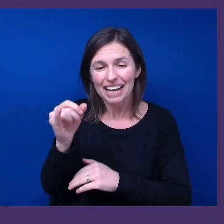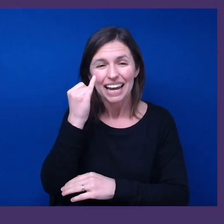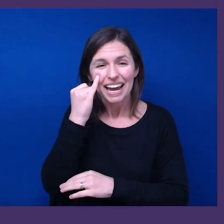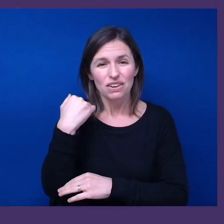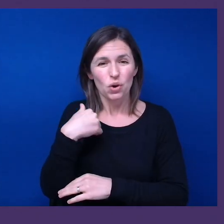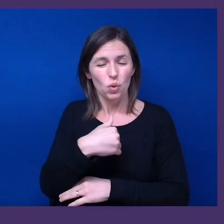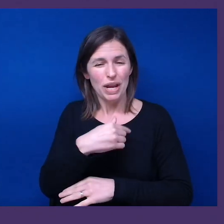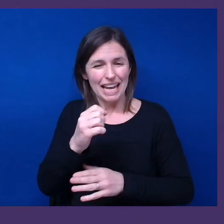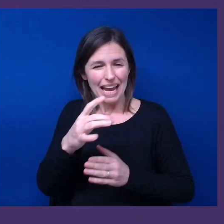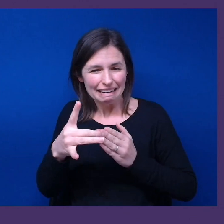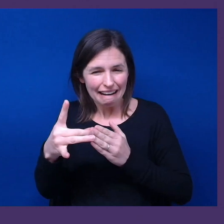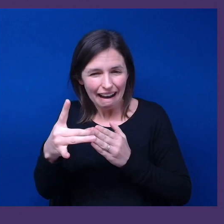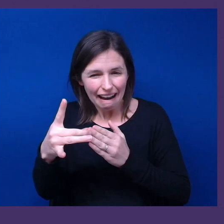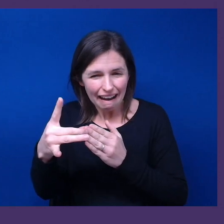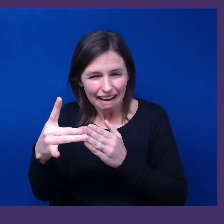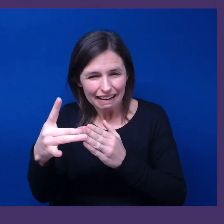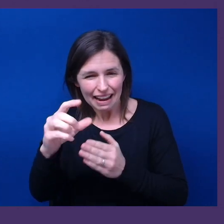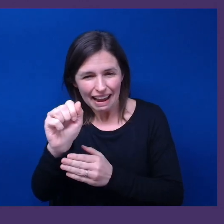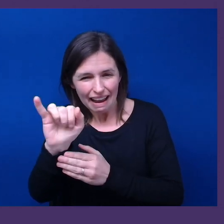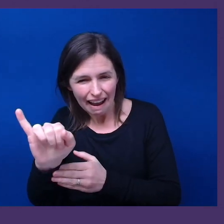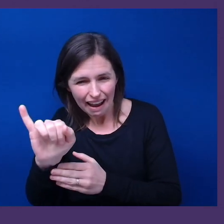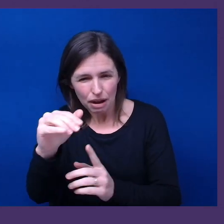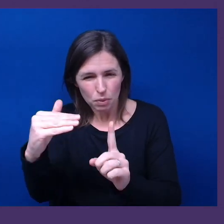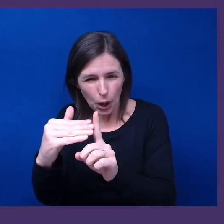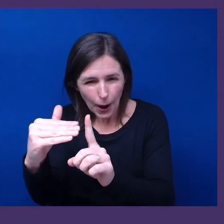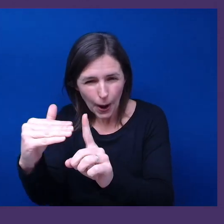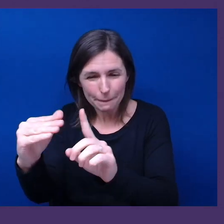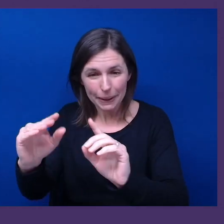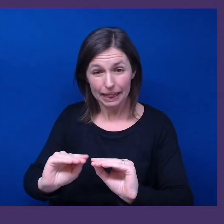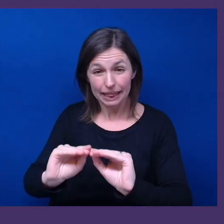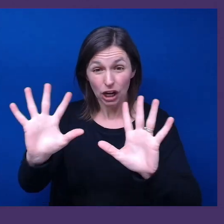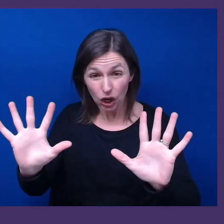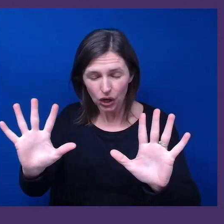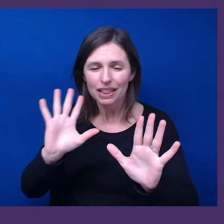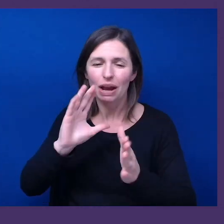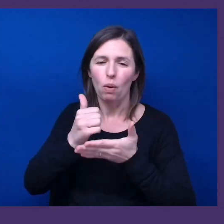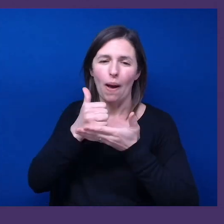these techniques can help make AI work for us and not the other way around.